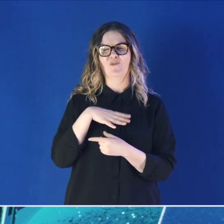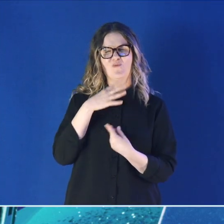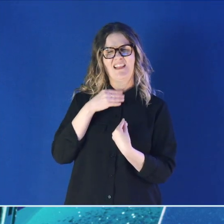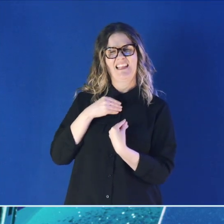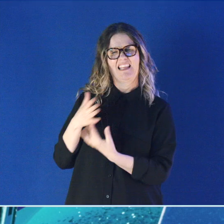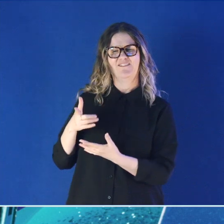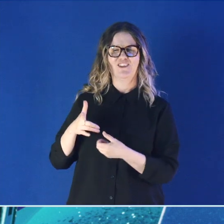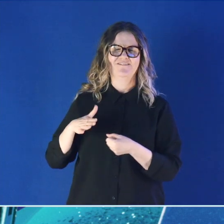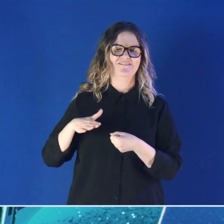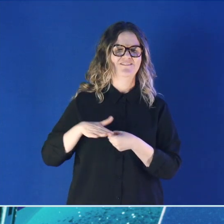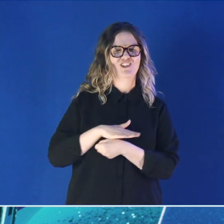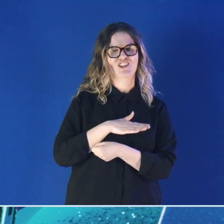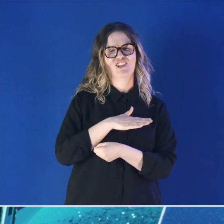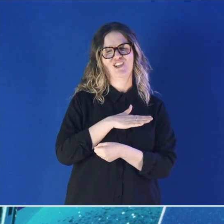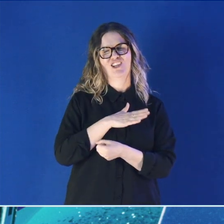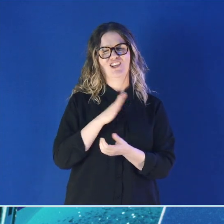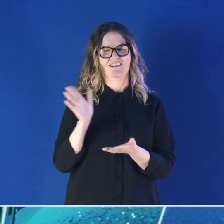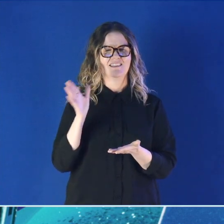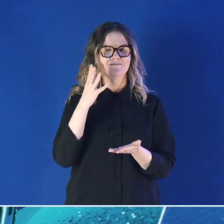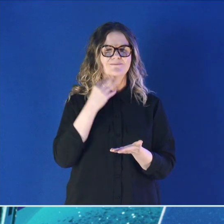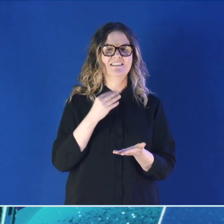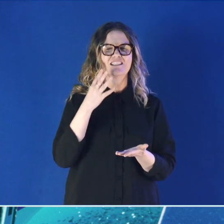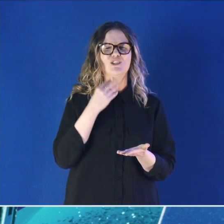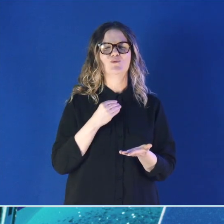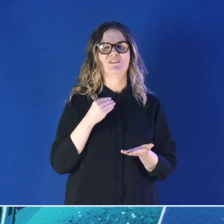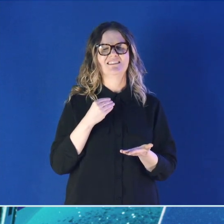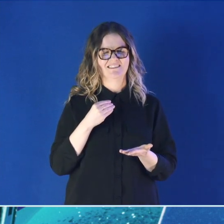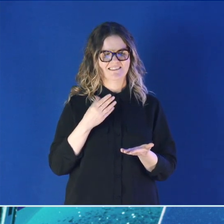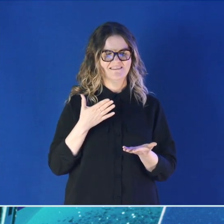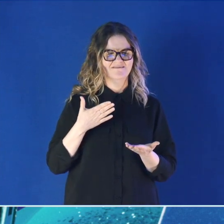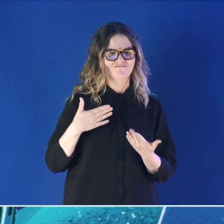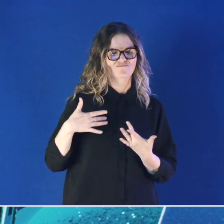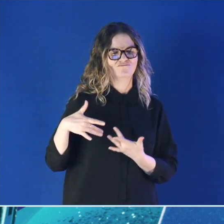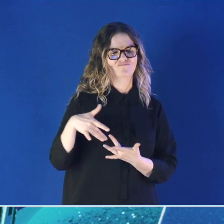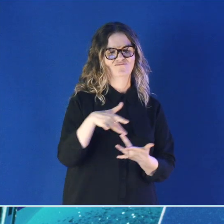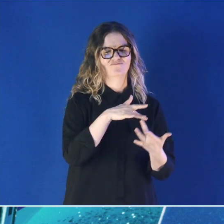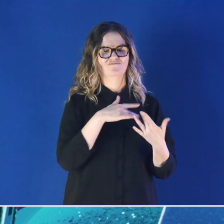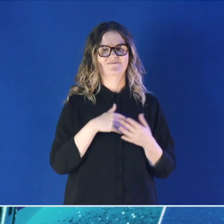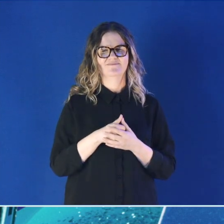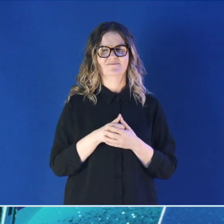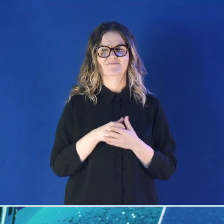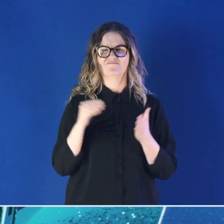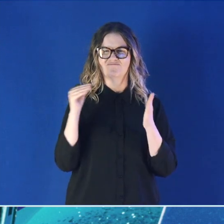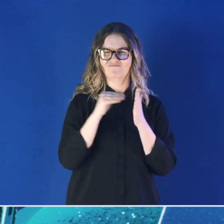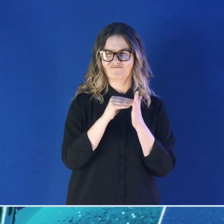At the end of it, she sent a message, and she put it on LinkedIn, who I know is watching right now, LinkedIn,